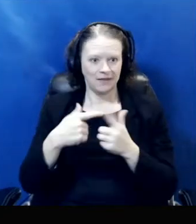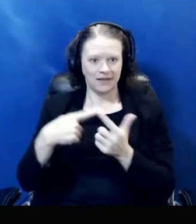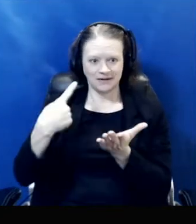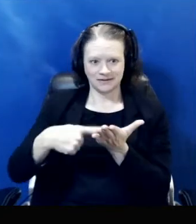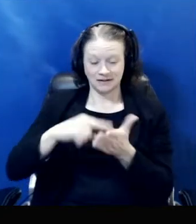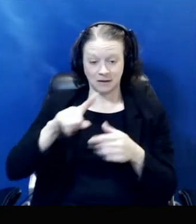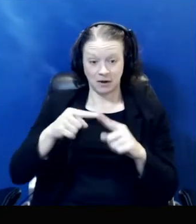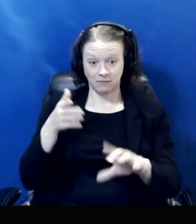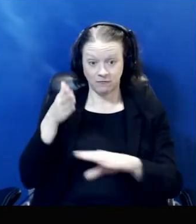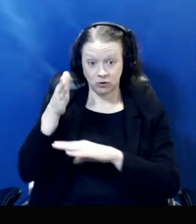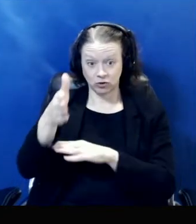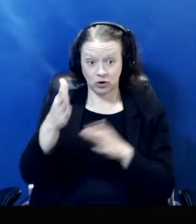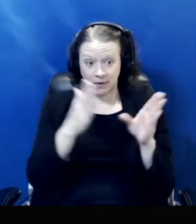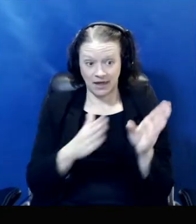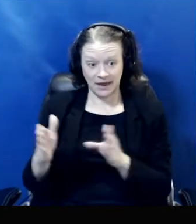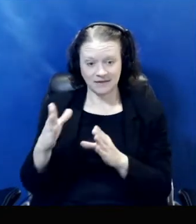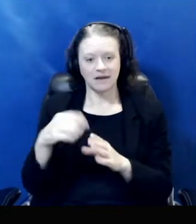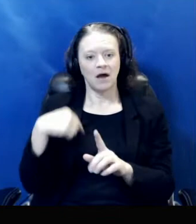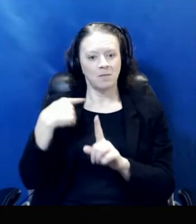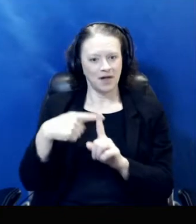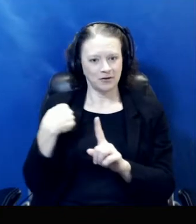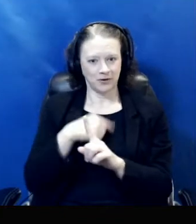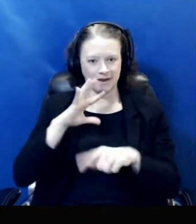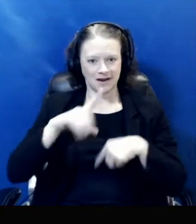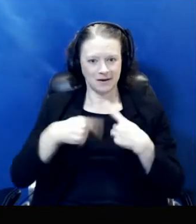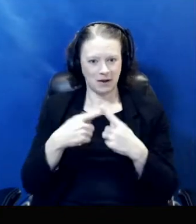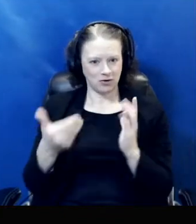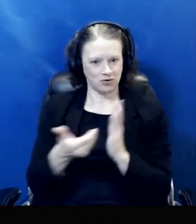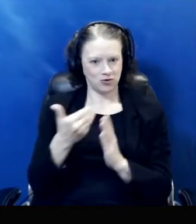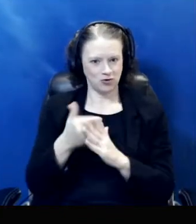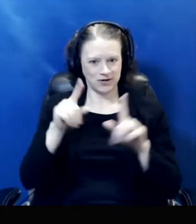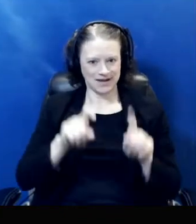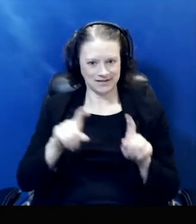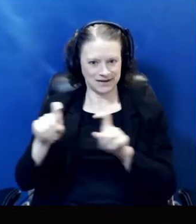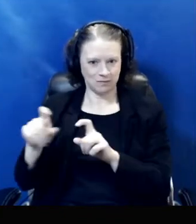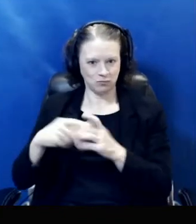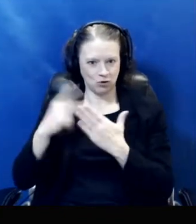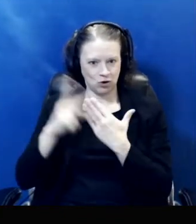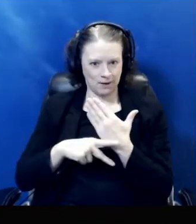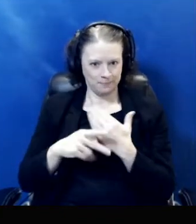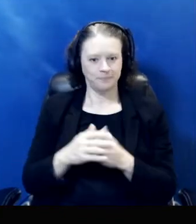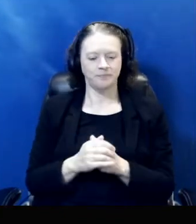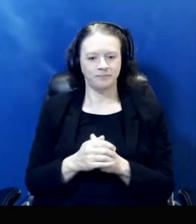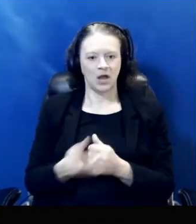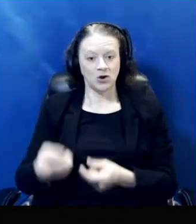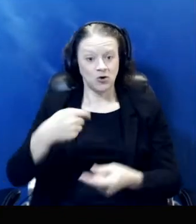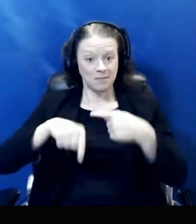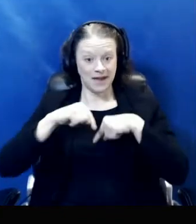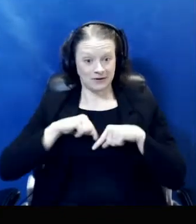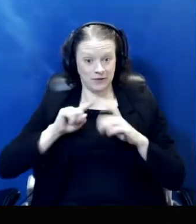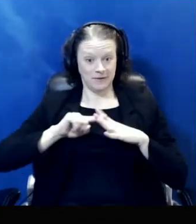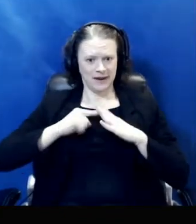testing program. Now, going back to the very beginning, how did it all begin? At Xbox